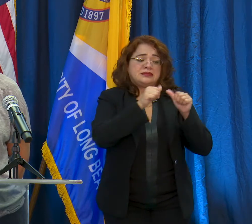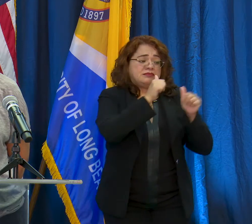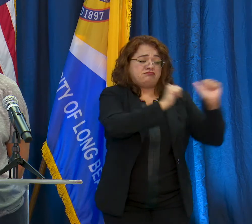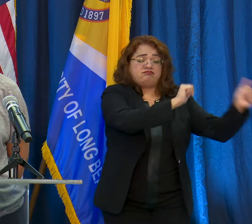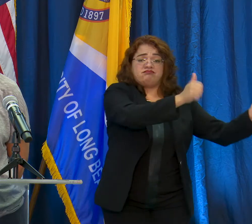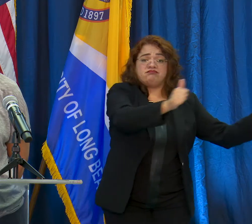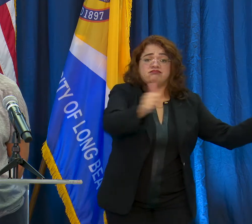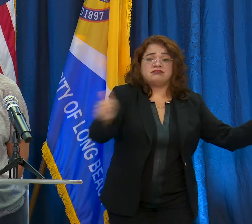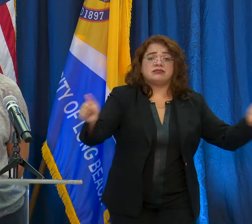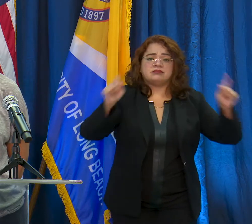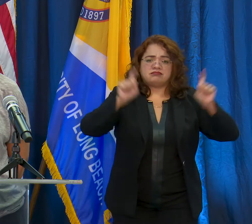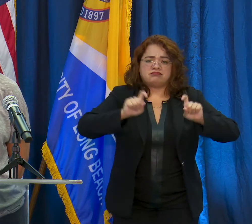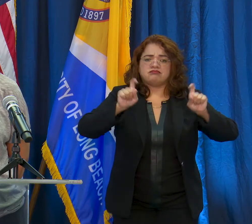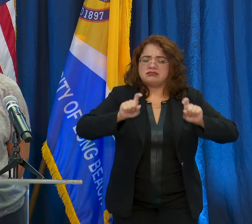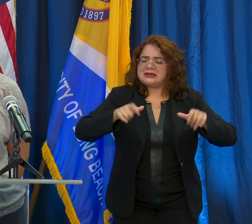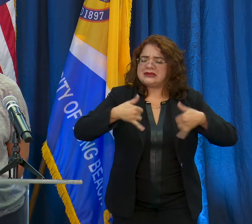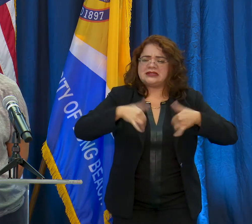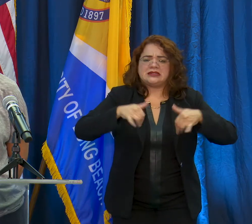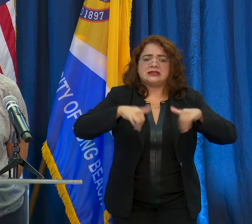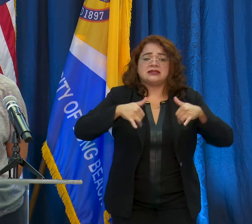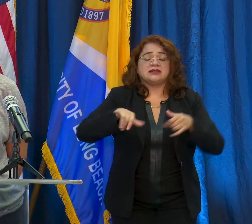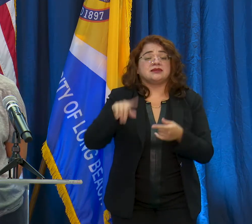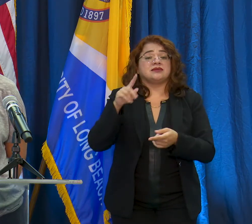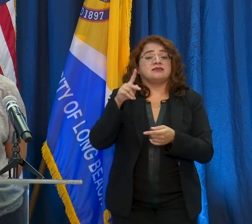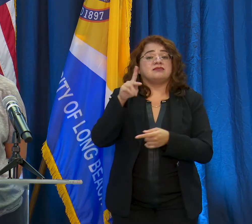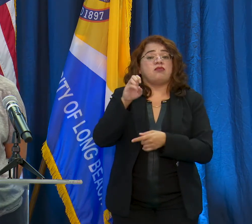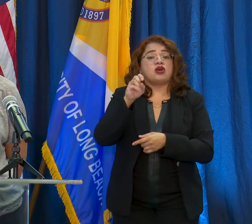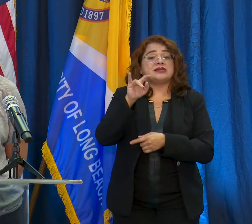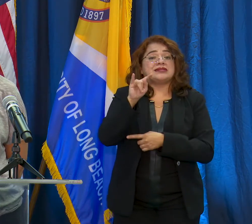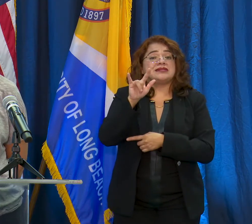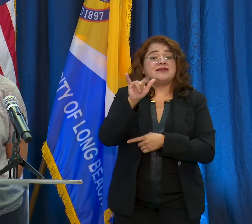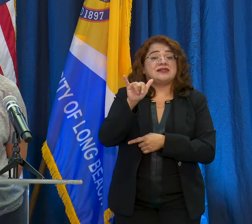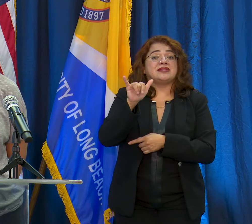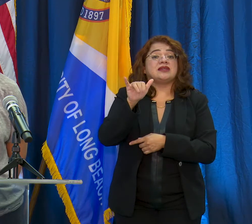and as of yesterday our positivity rate is 10.9%,